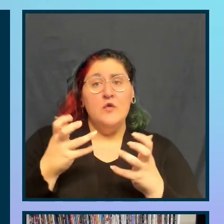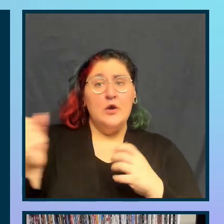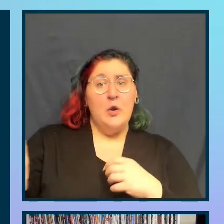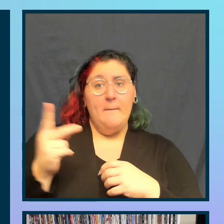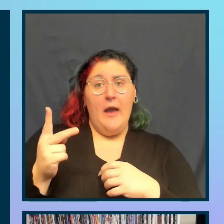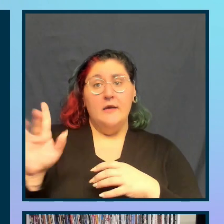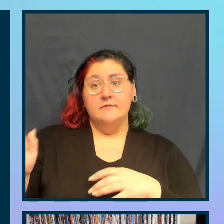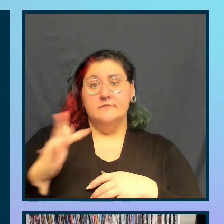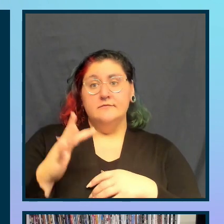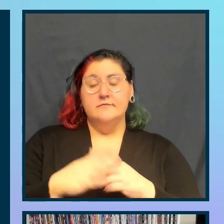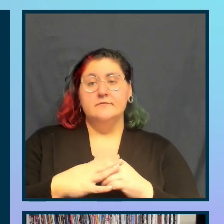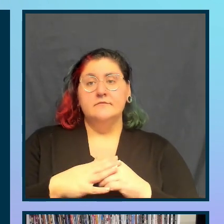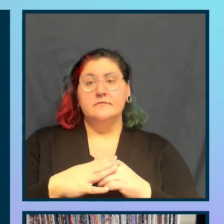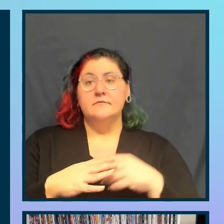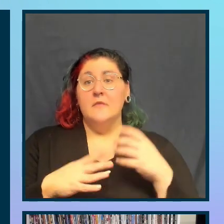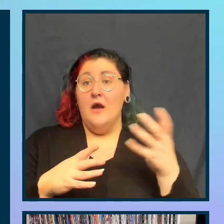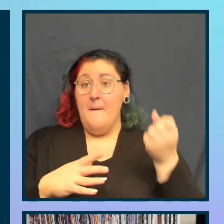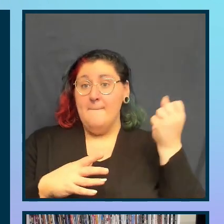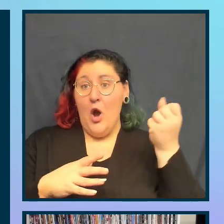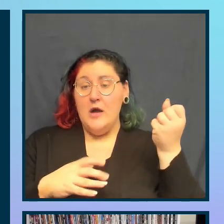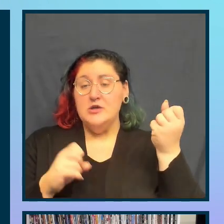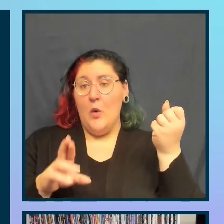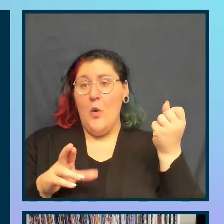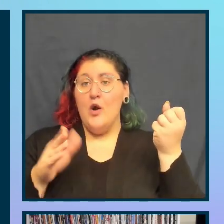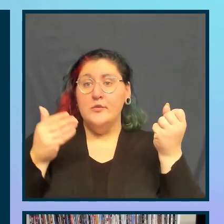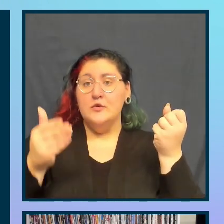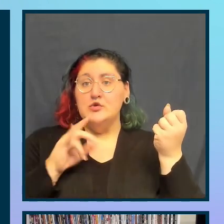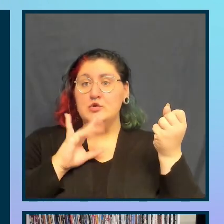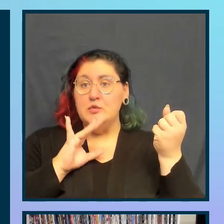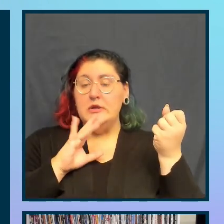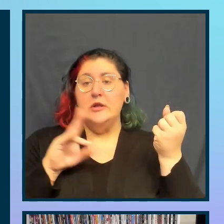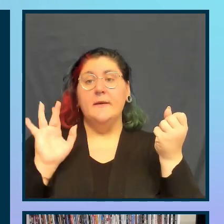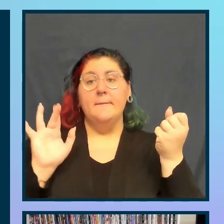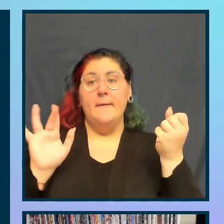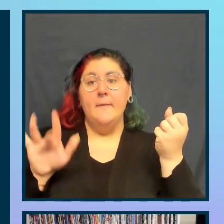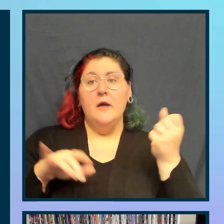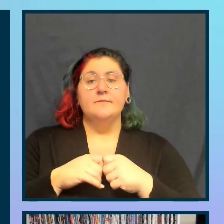pause or resume reading, two finger tap, scroll up is a three finger swipe up,